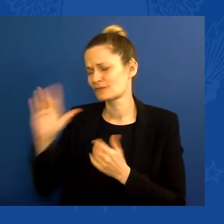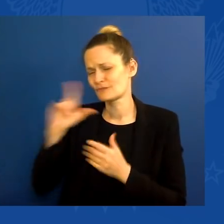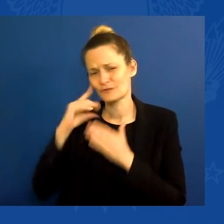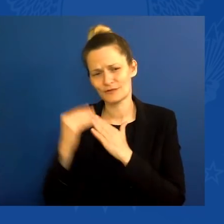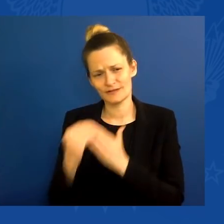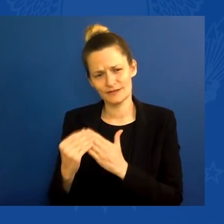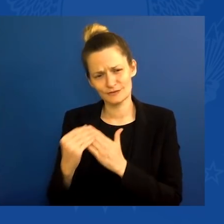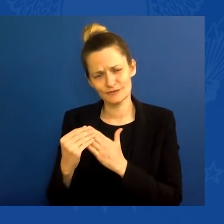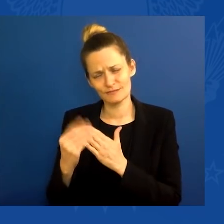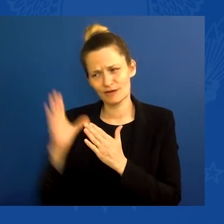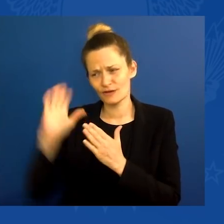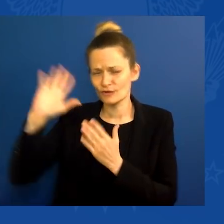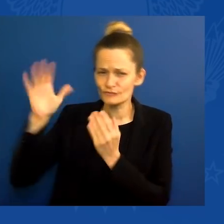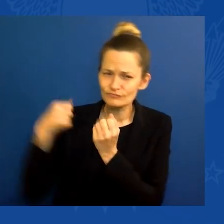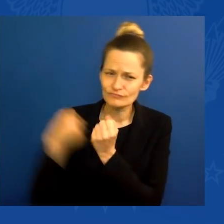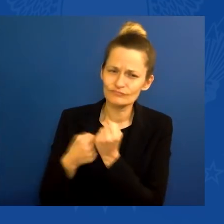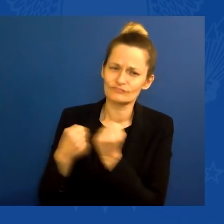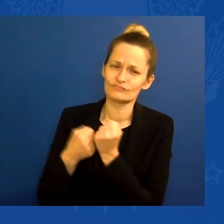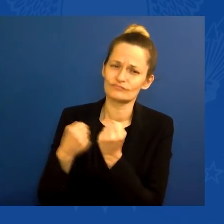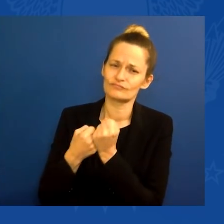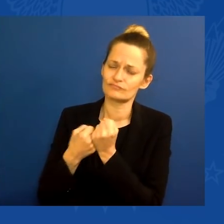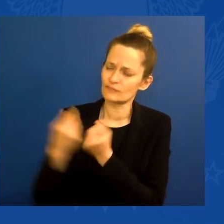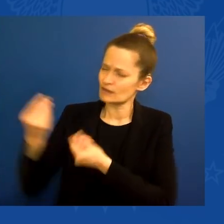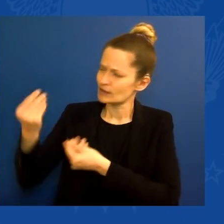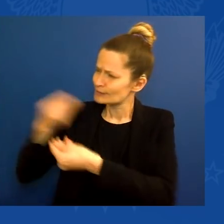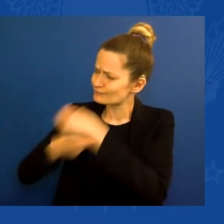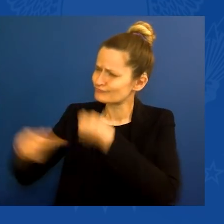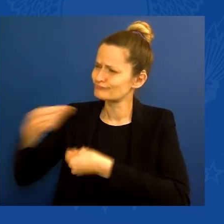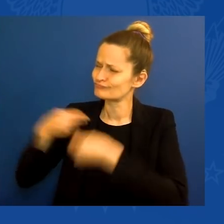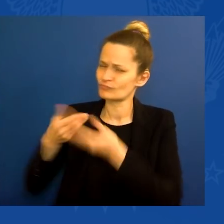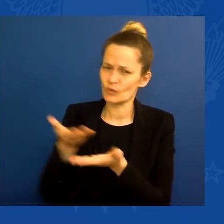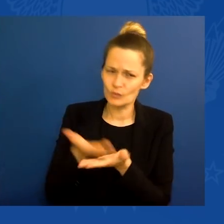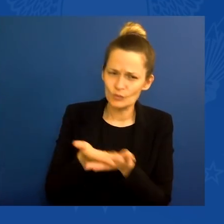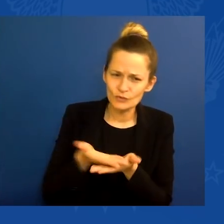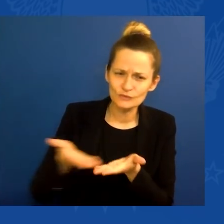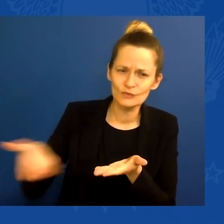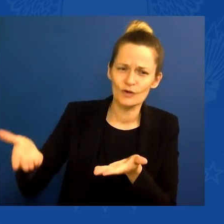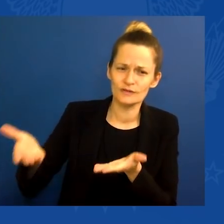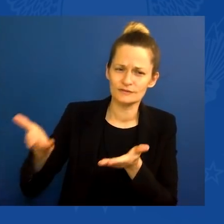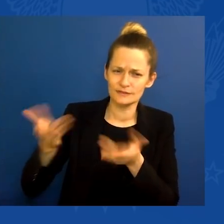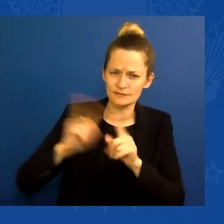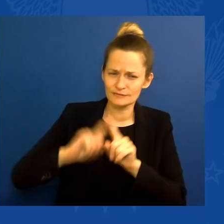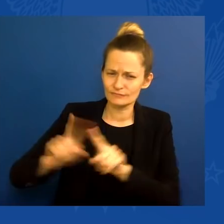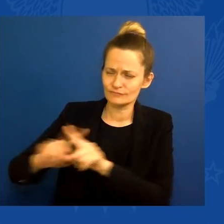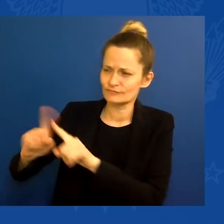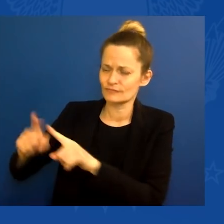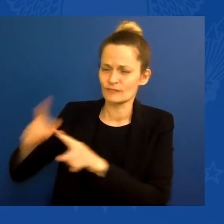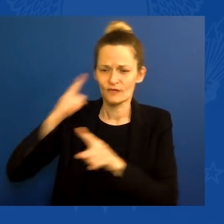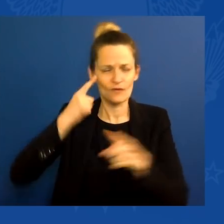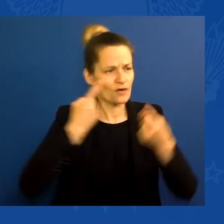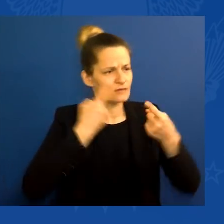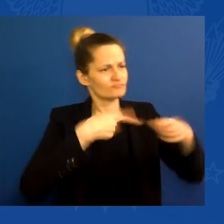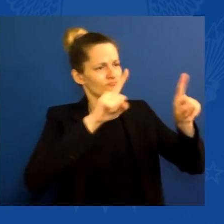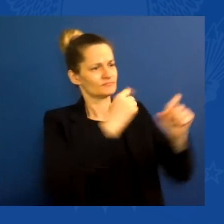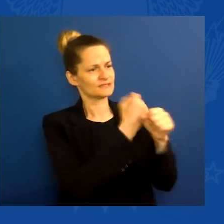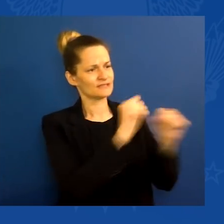in order to make our communities safe. Brothers. Sisters. Our surviving families and distinguished guests, please join me in welcoming president